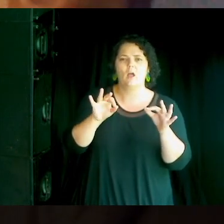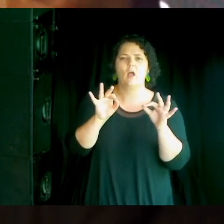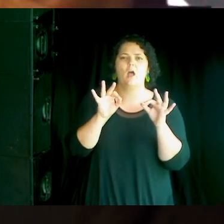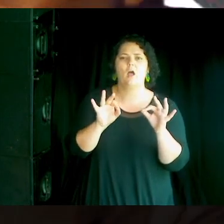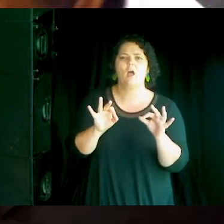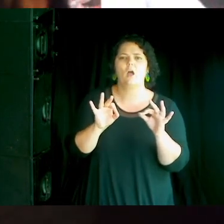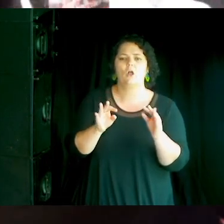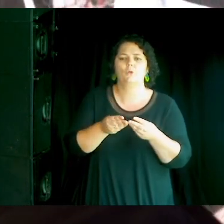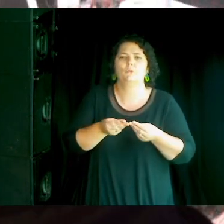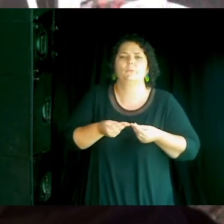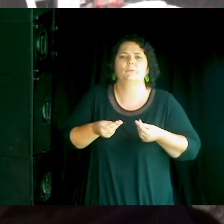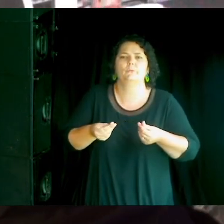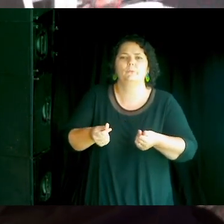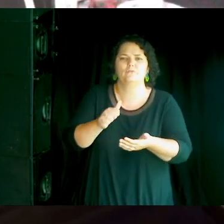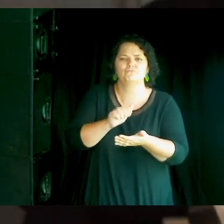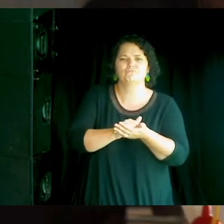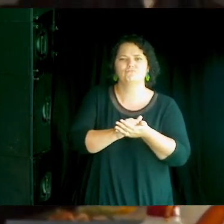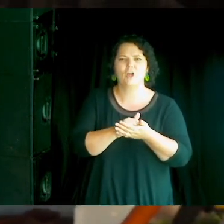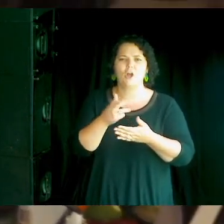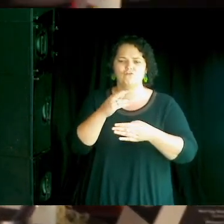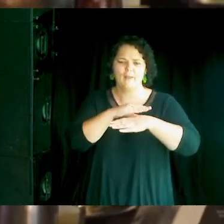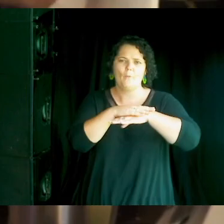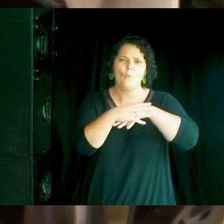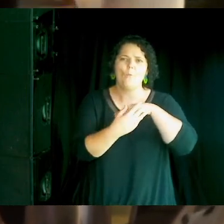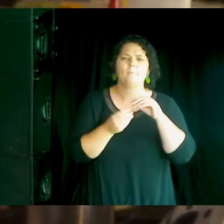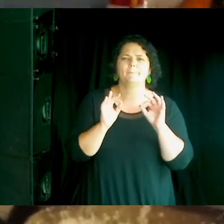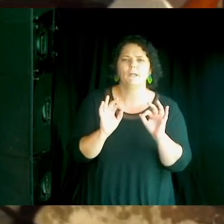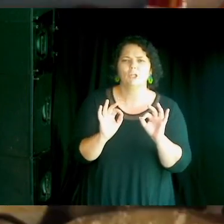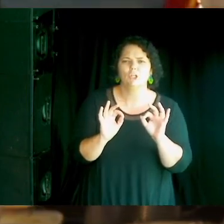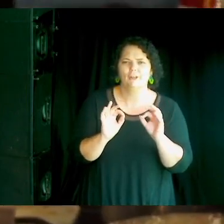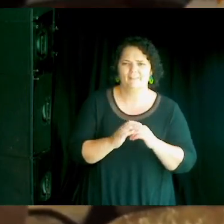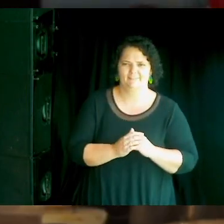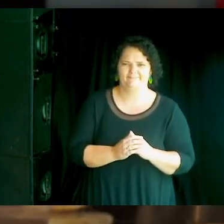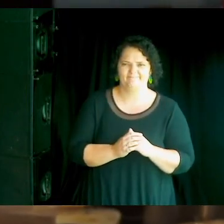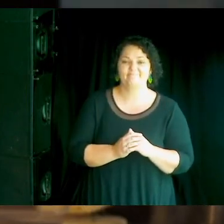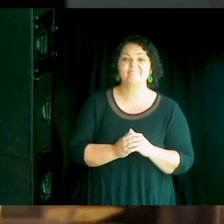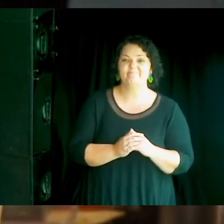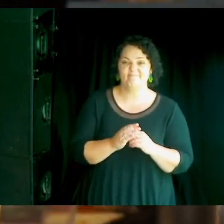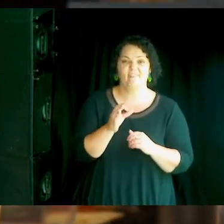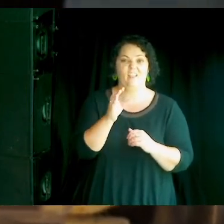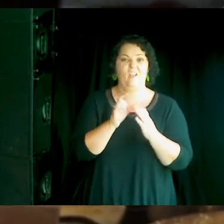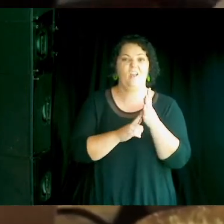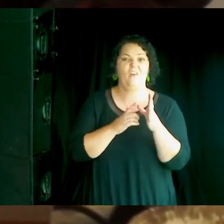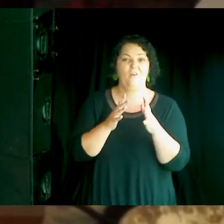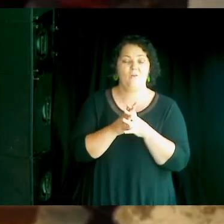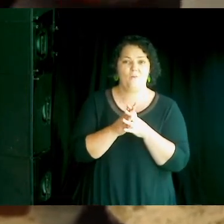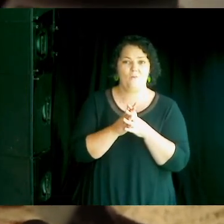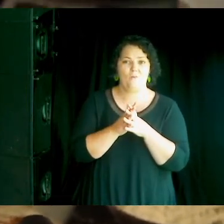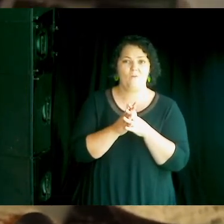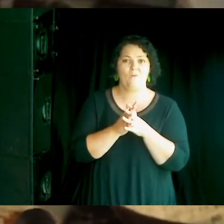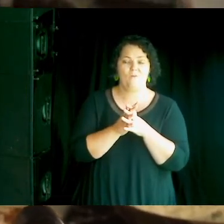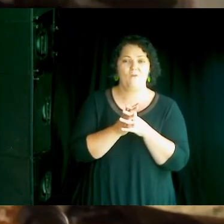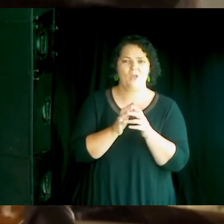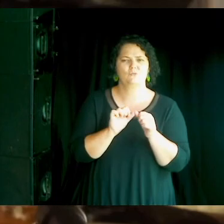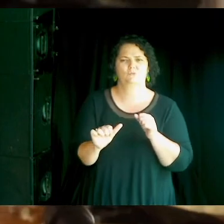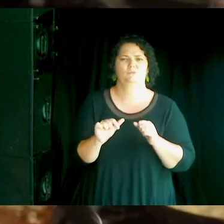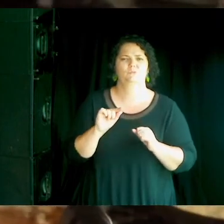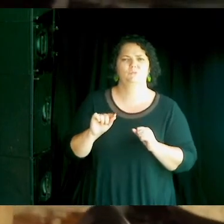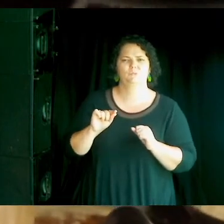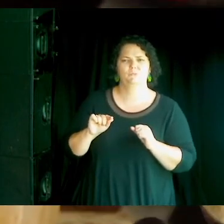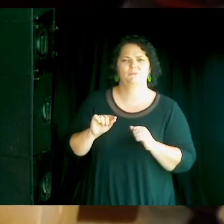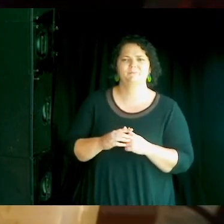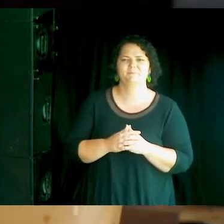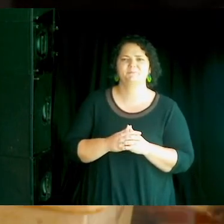on each of the crab so best part is the claw and you see how it actually